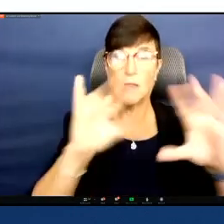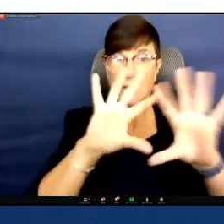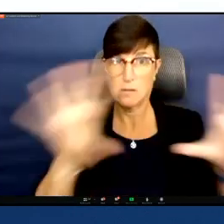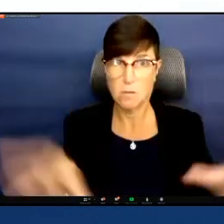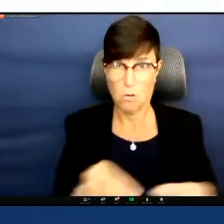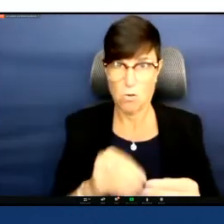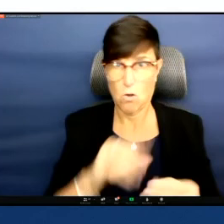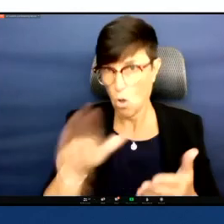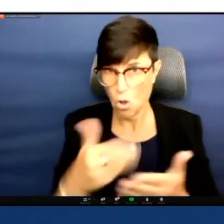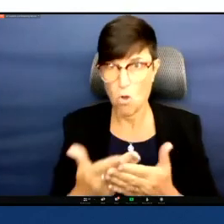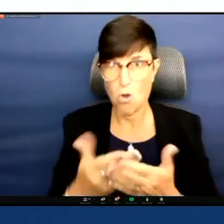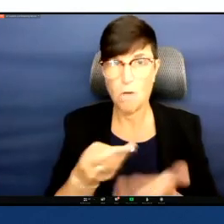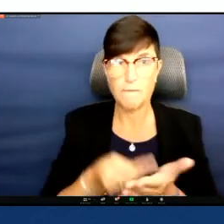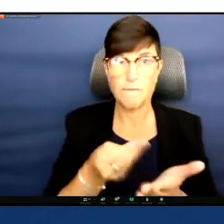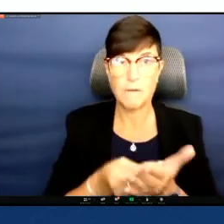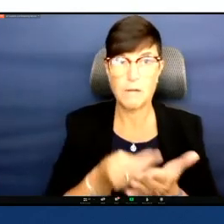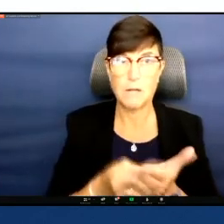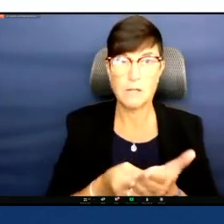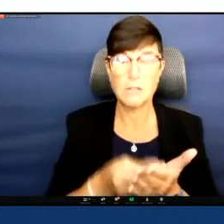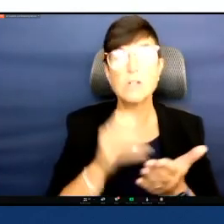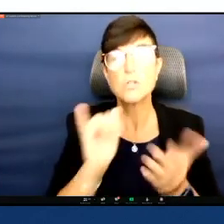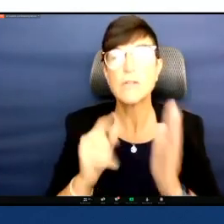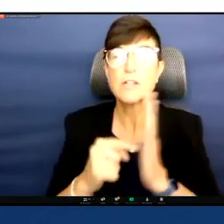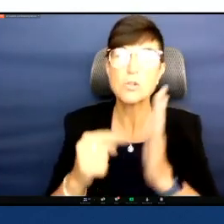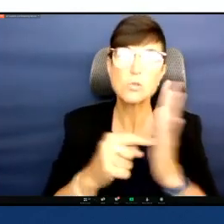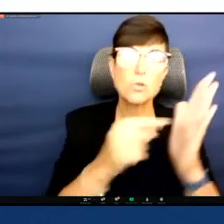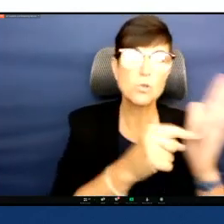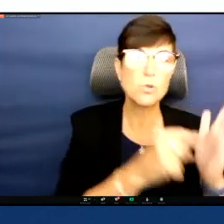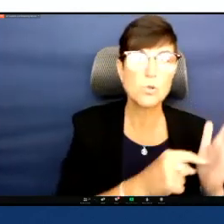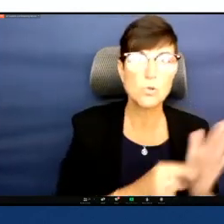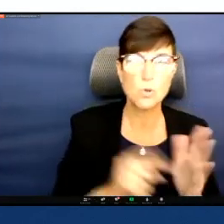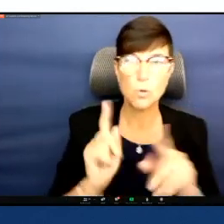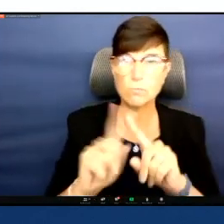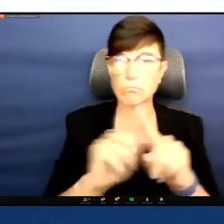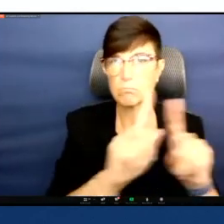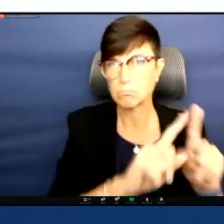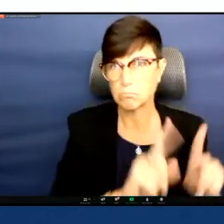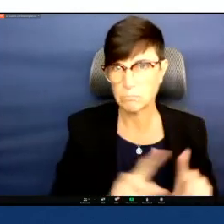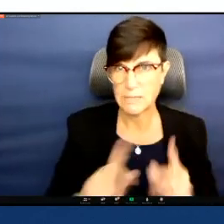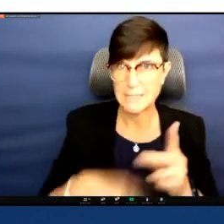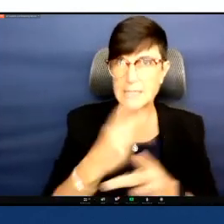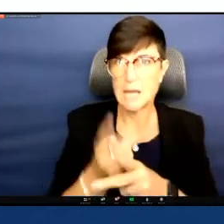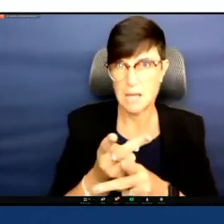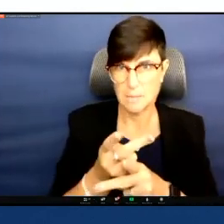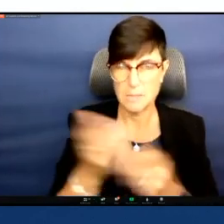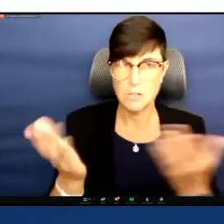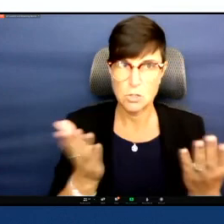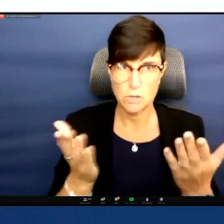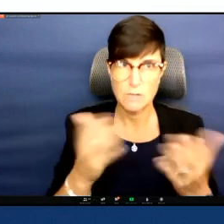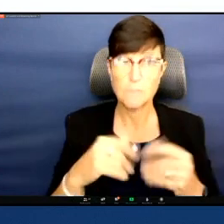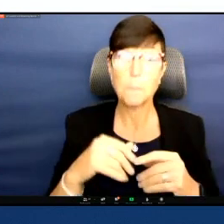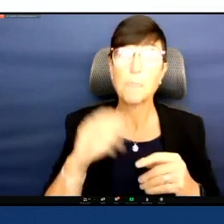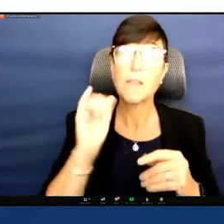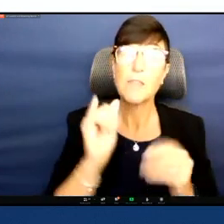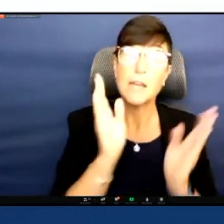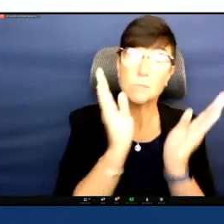the general types of services provided by those areas. The green other category that's shown on this chart